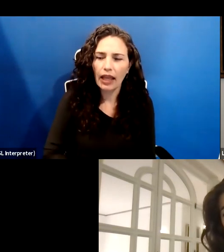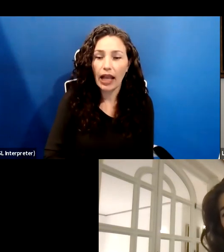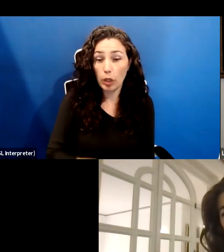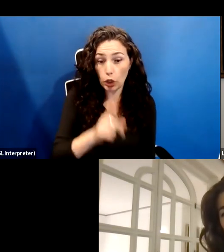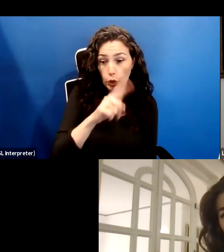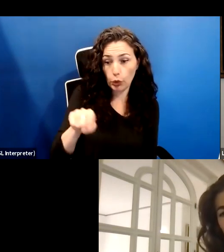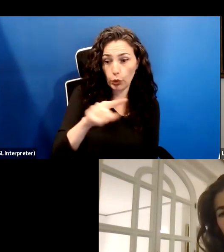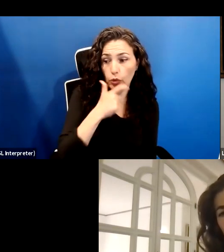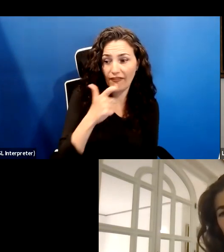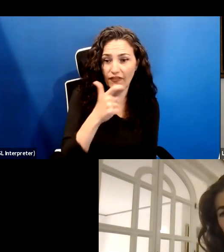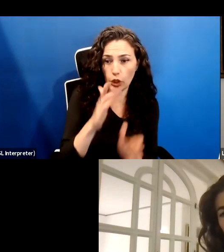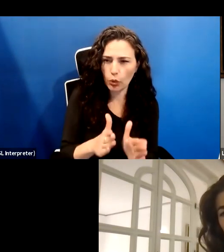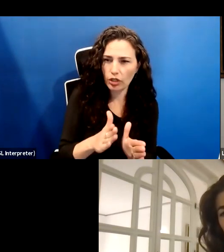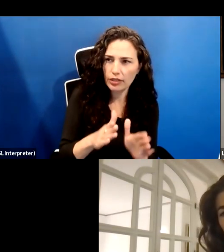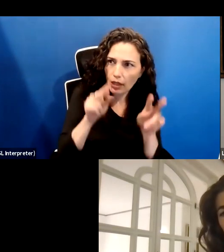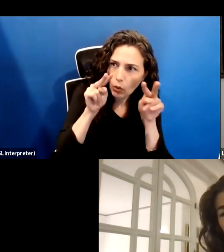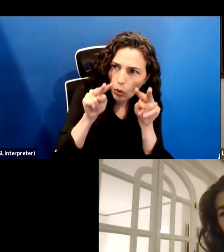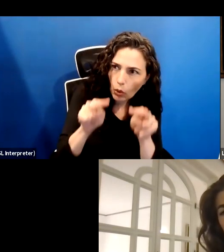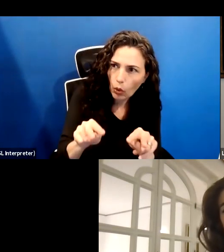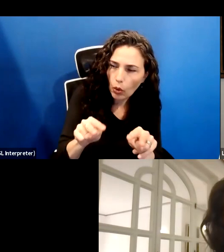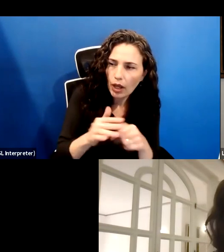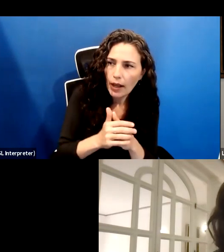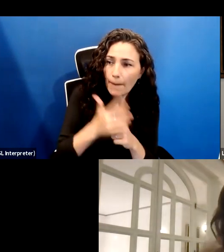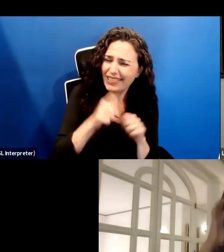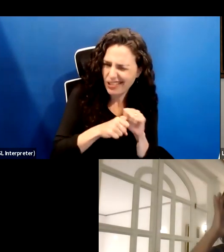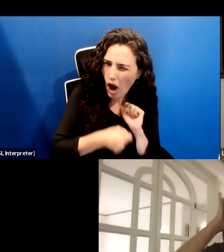it's humanizing, but also he represents other people,